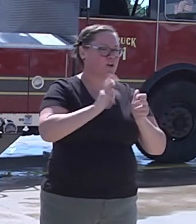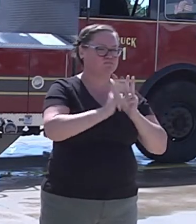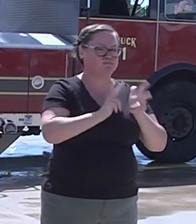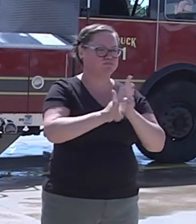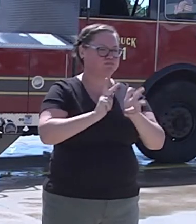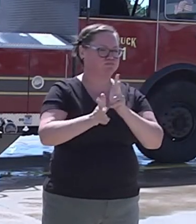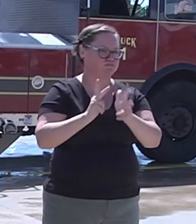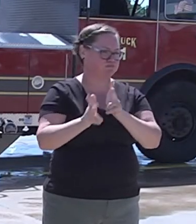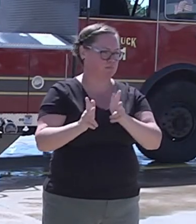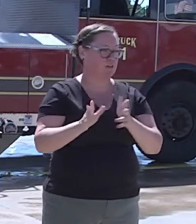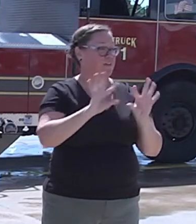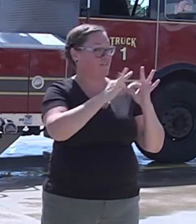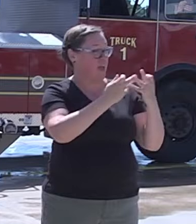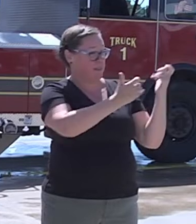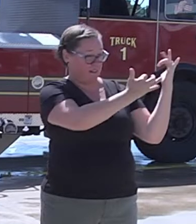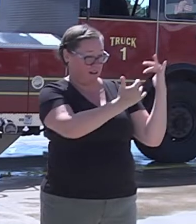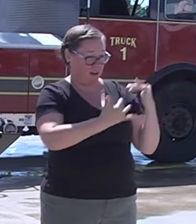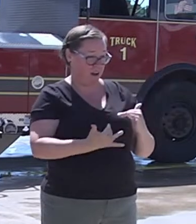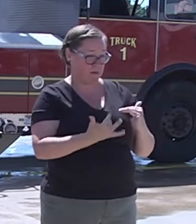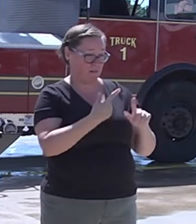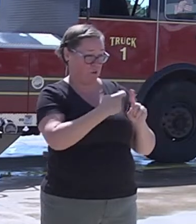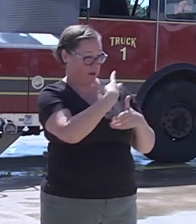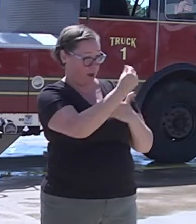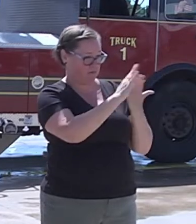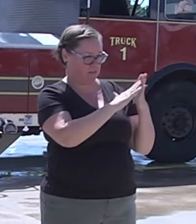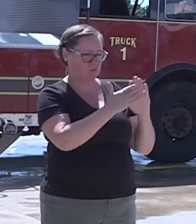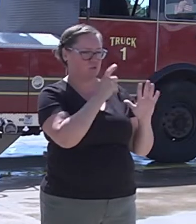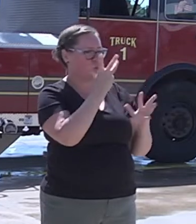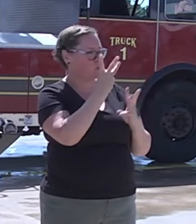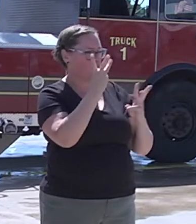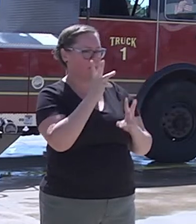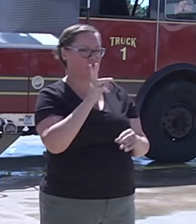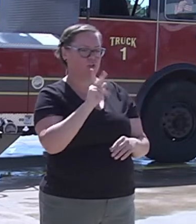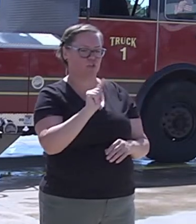family coming out of town not not worry about stopping and pay we'll have the registration